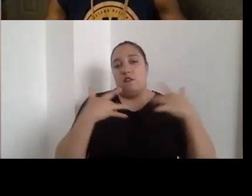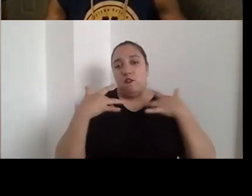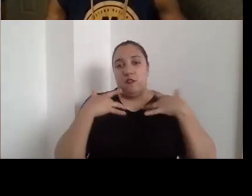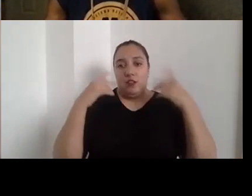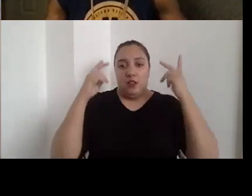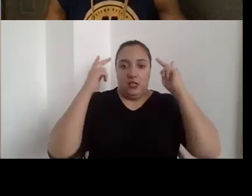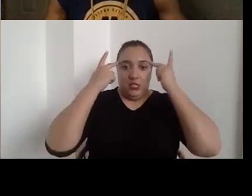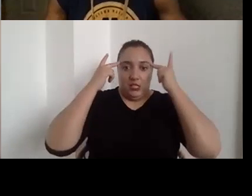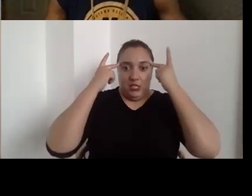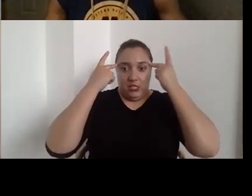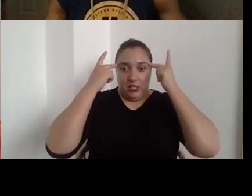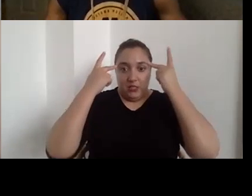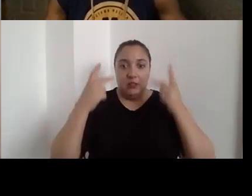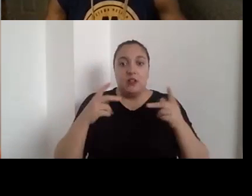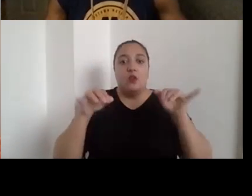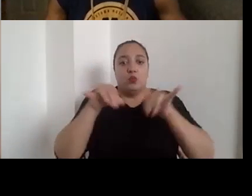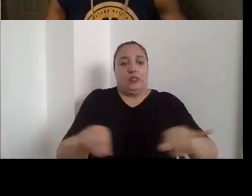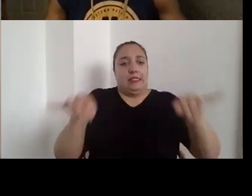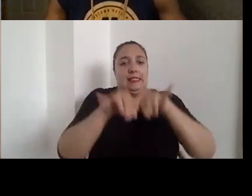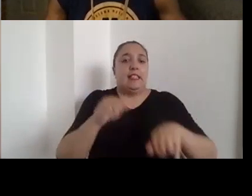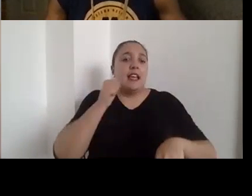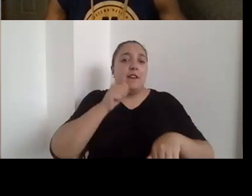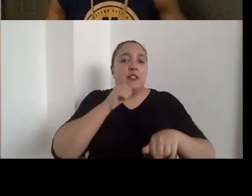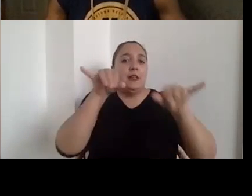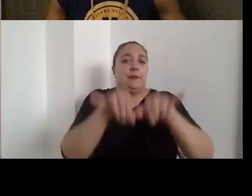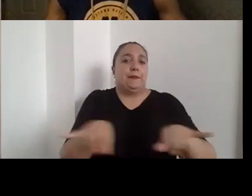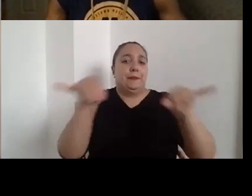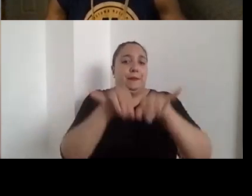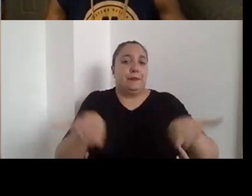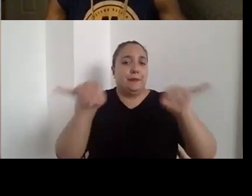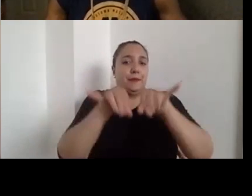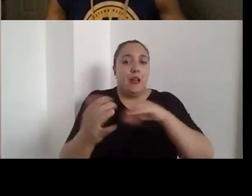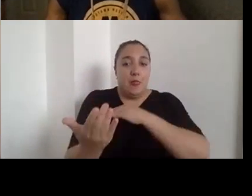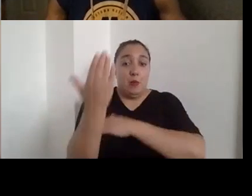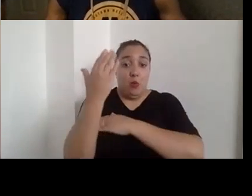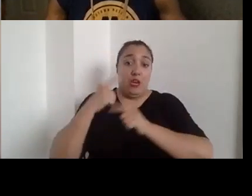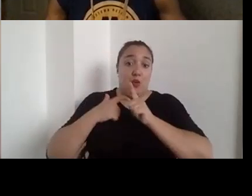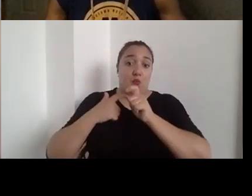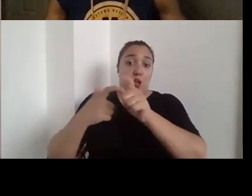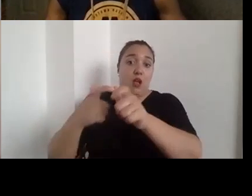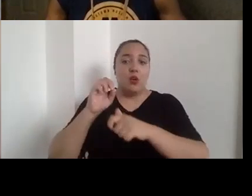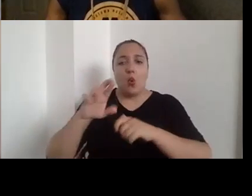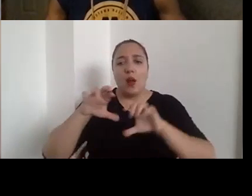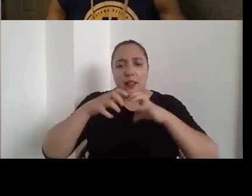My morning run and whatever class I want to take helps me. But I know that's personal and it can